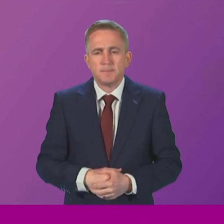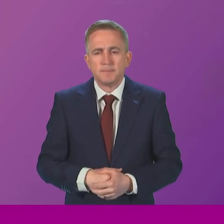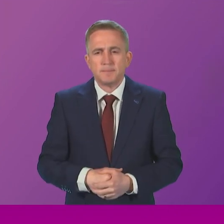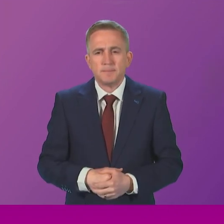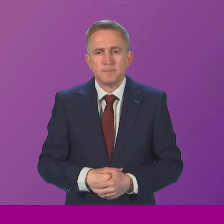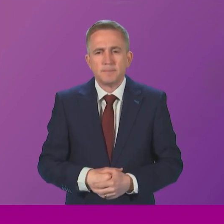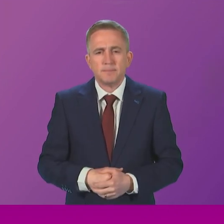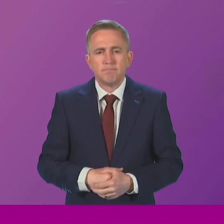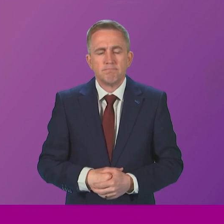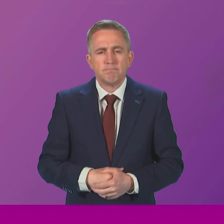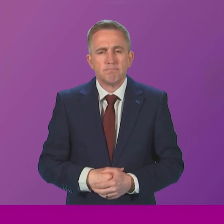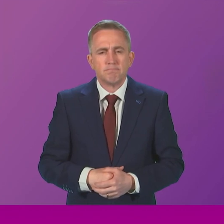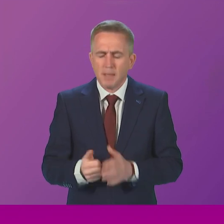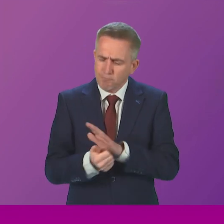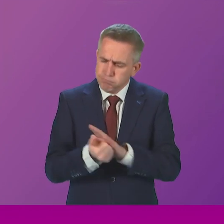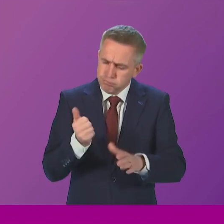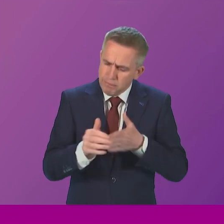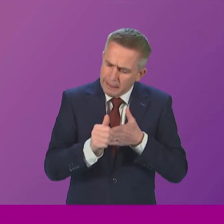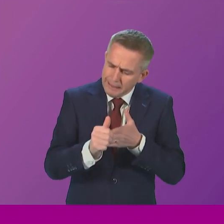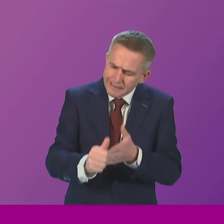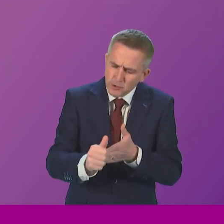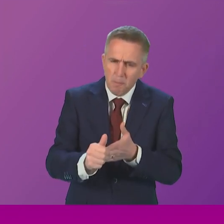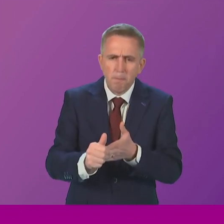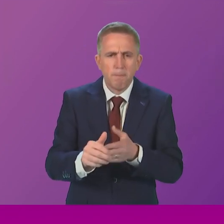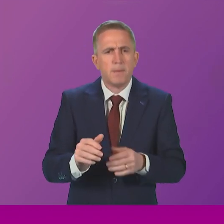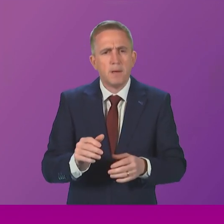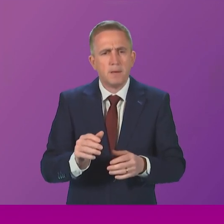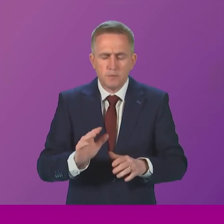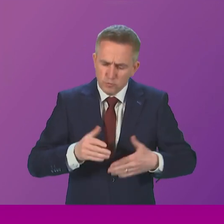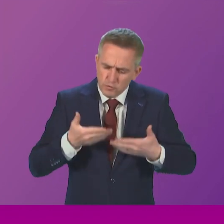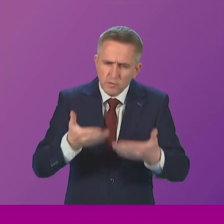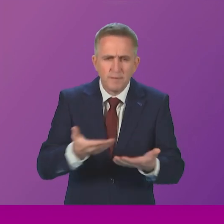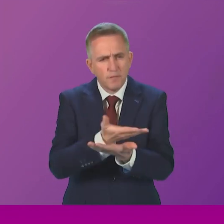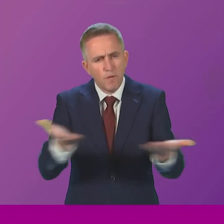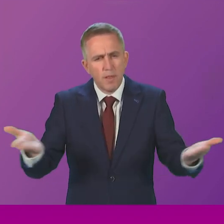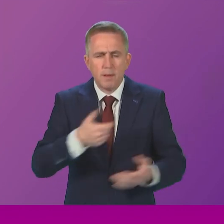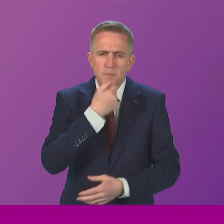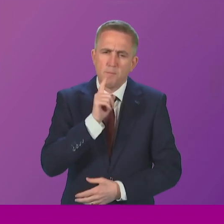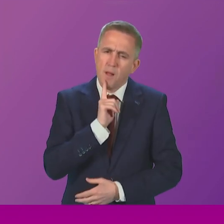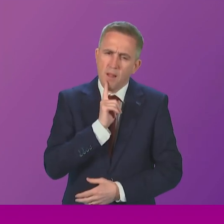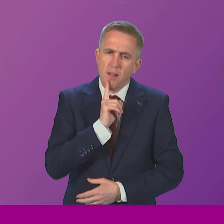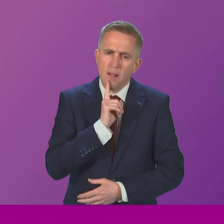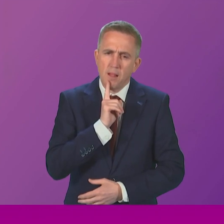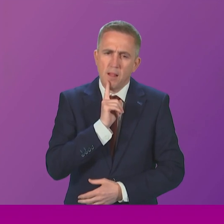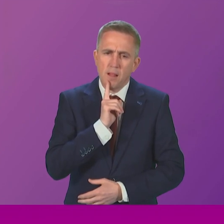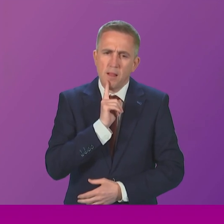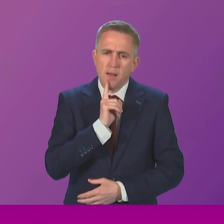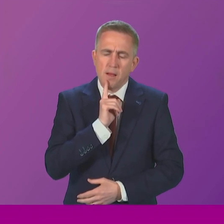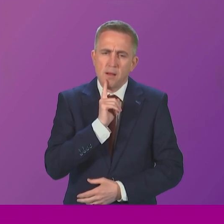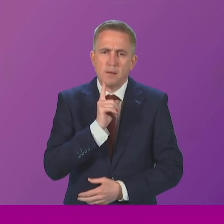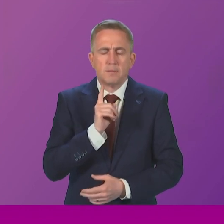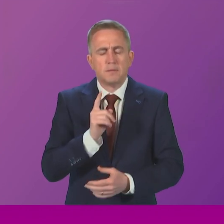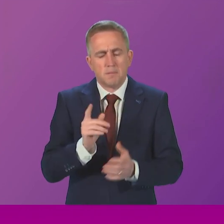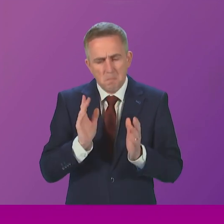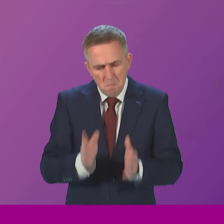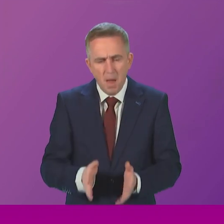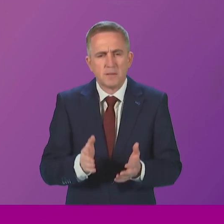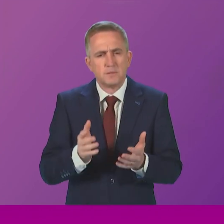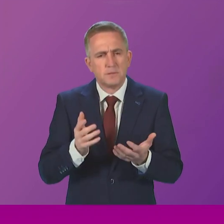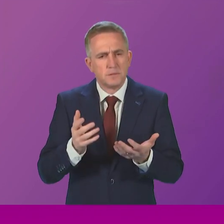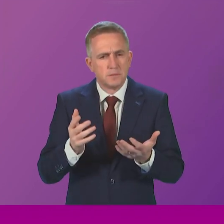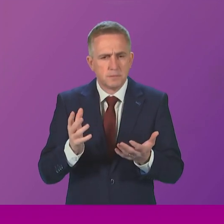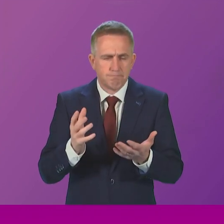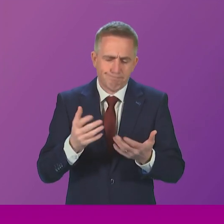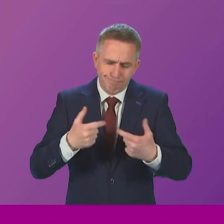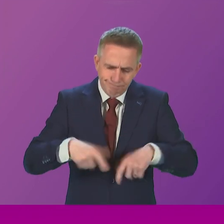Good leadership, rooted in service for others, is essential for the good of any society.